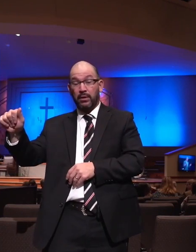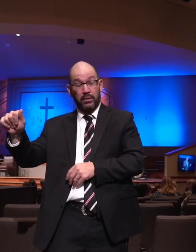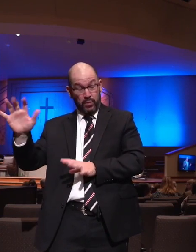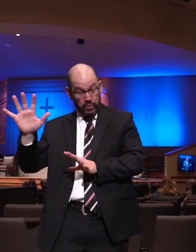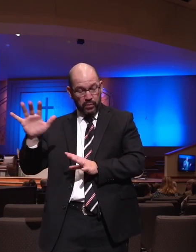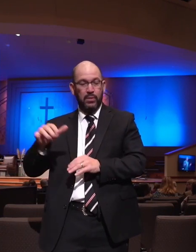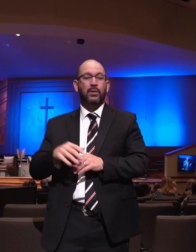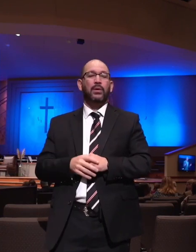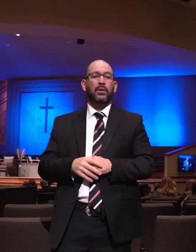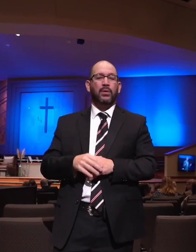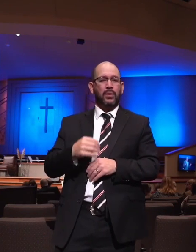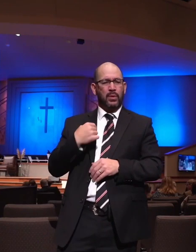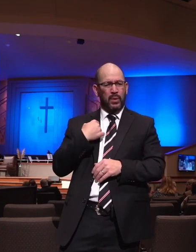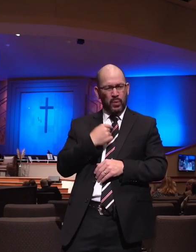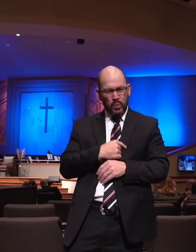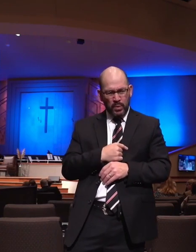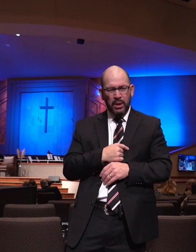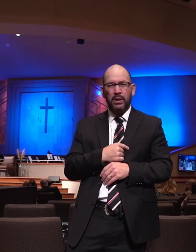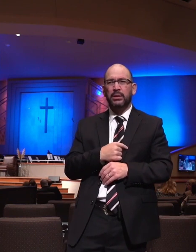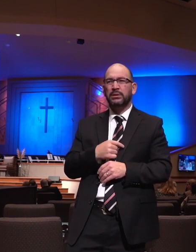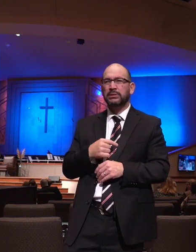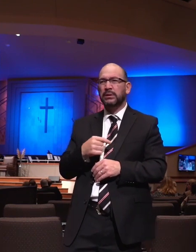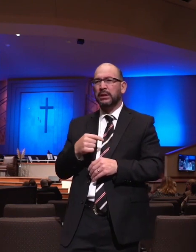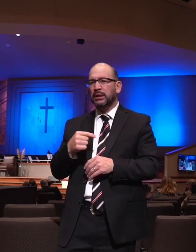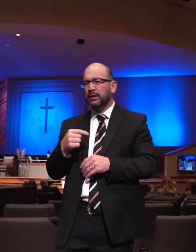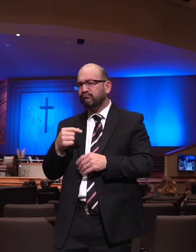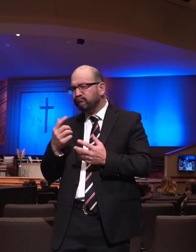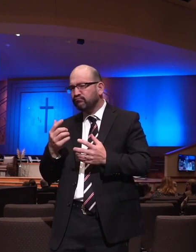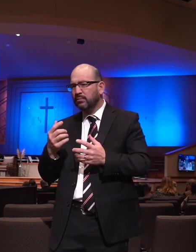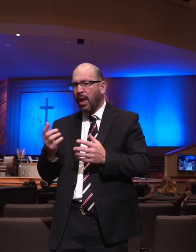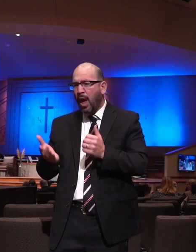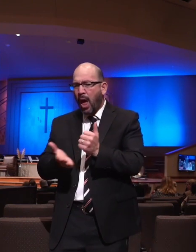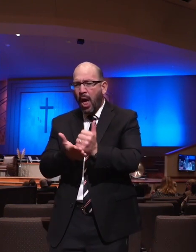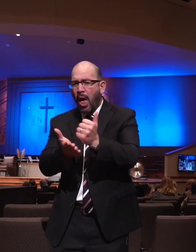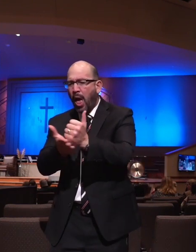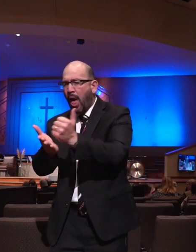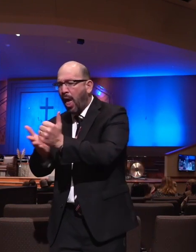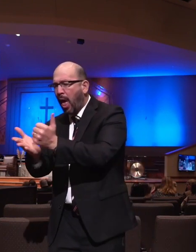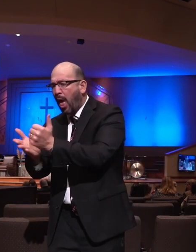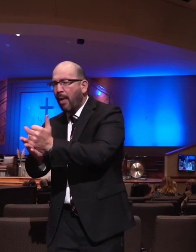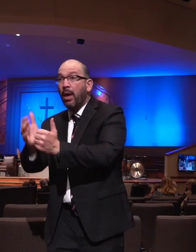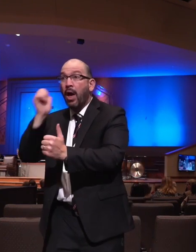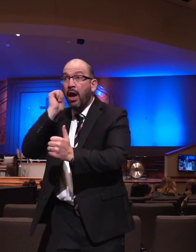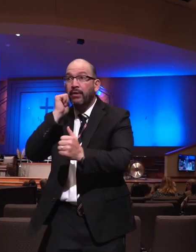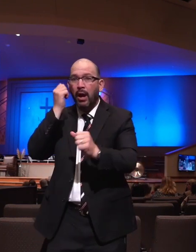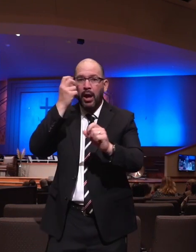two to three months helping people almost every day